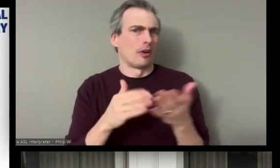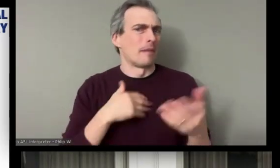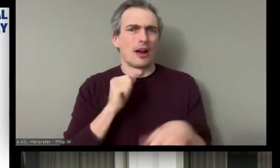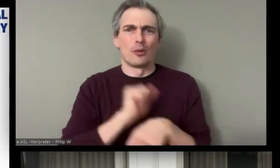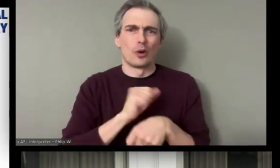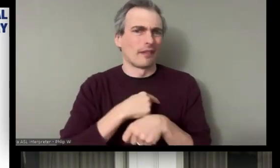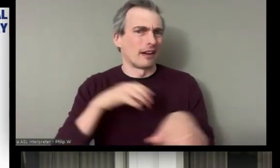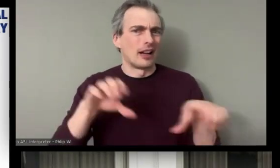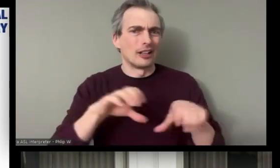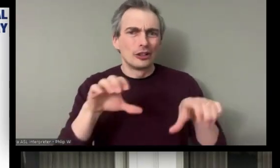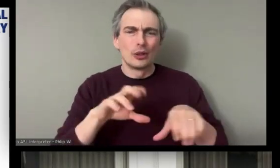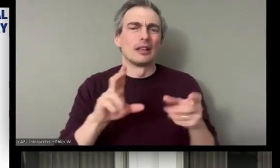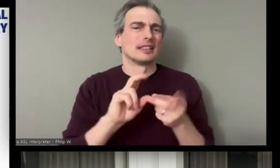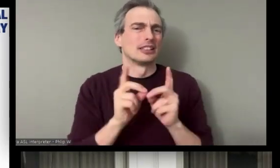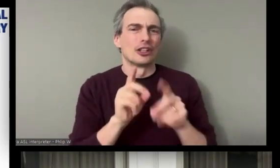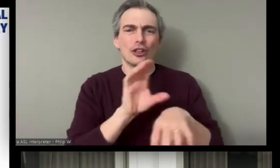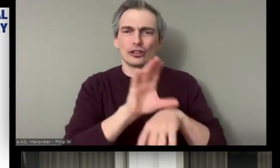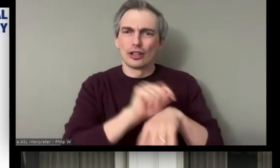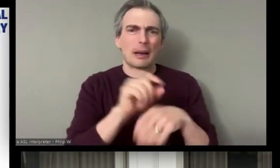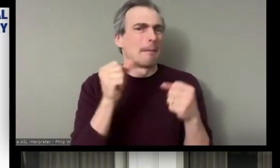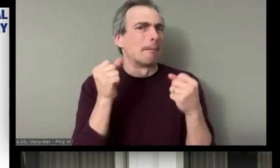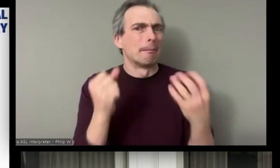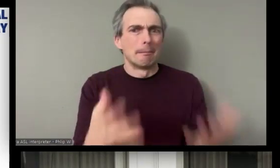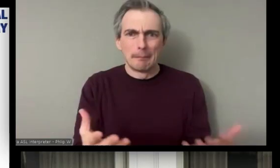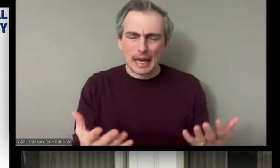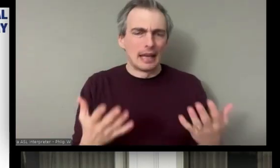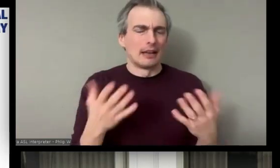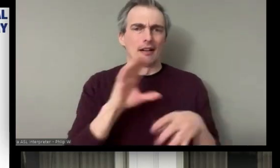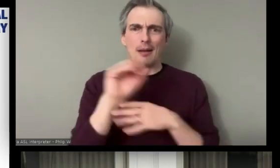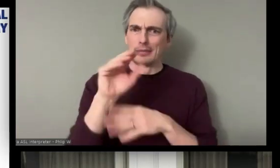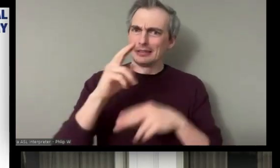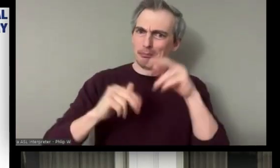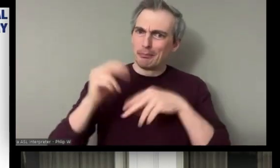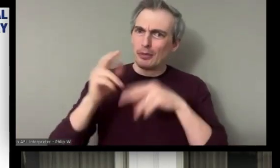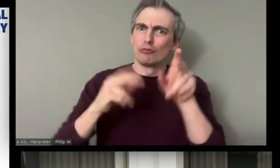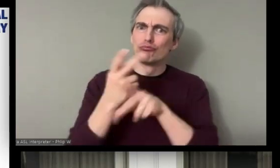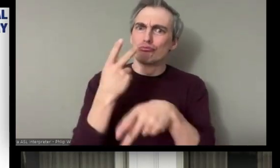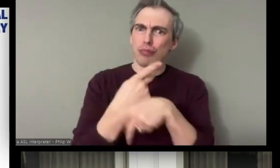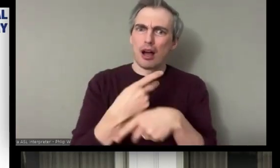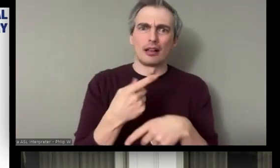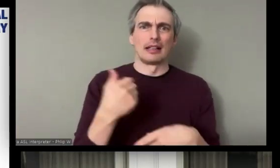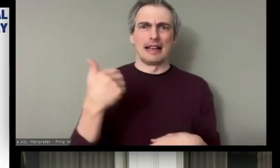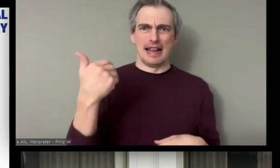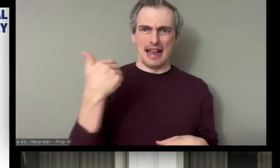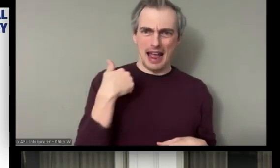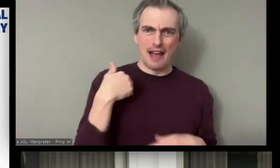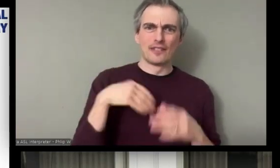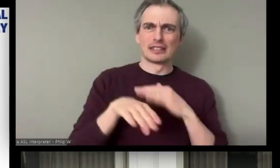It's like... They might have accessibility settings that work, after the product has been set up or configured or logged into.